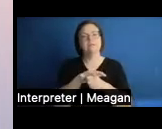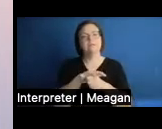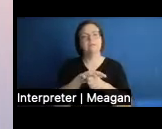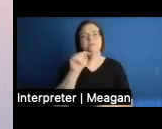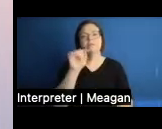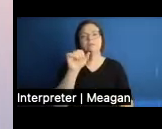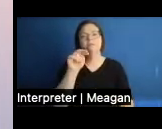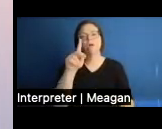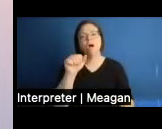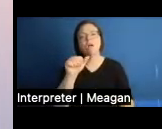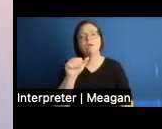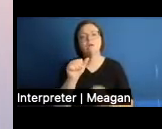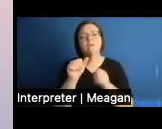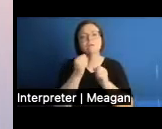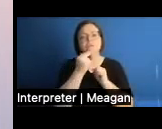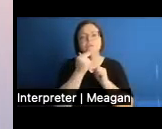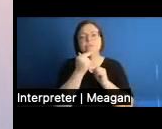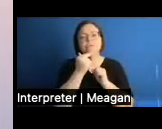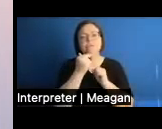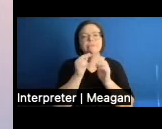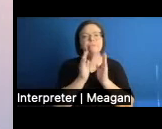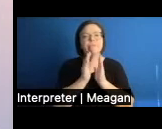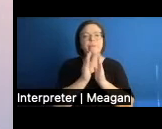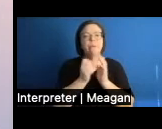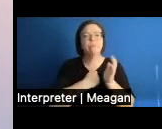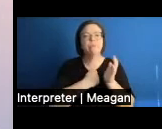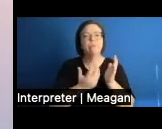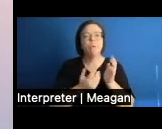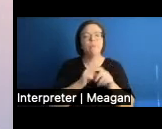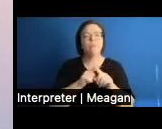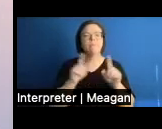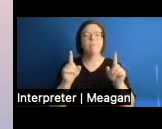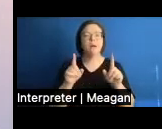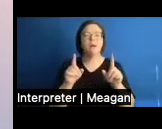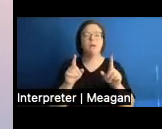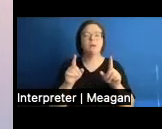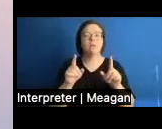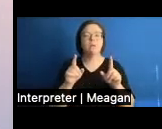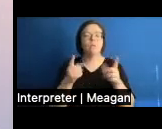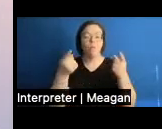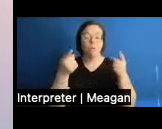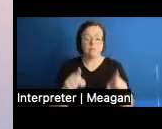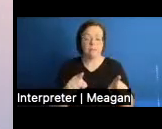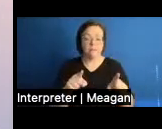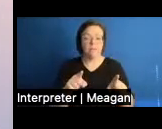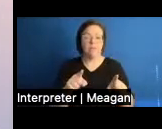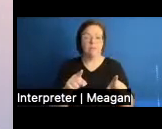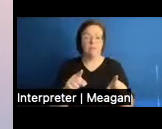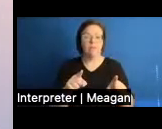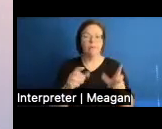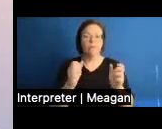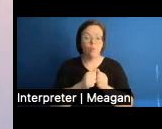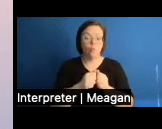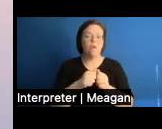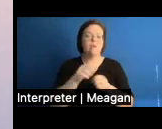small poem, but what's happening with like landscape, voice, body and desire.